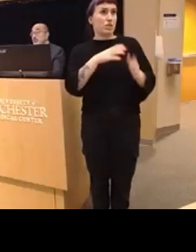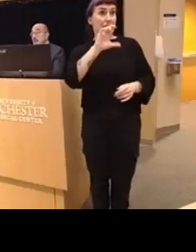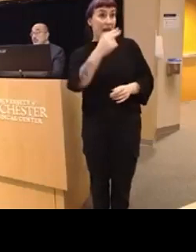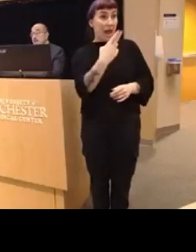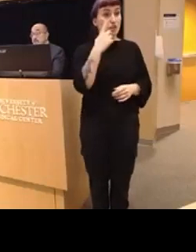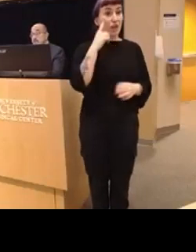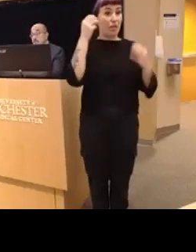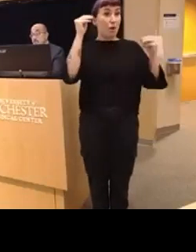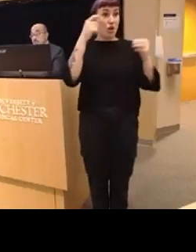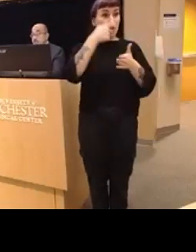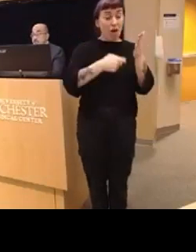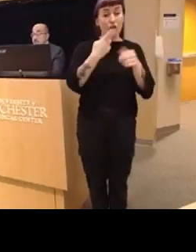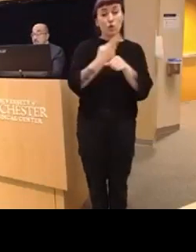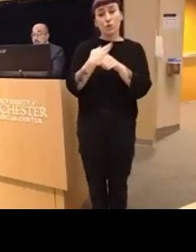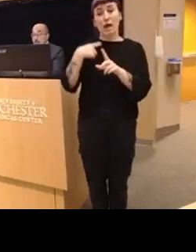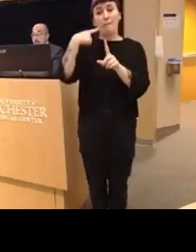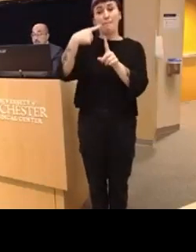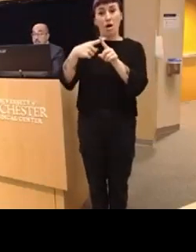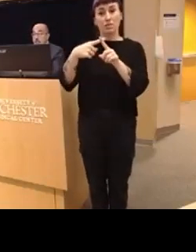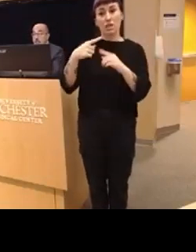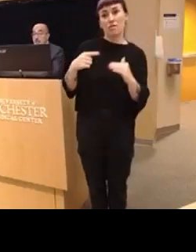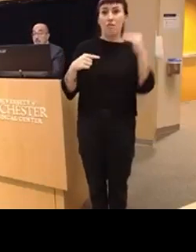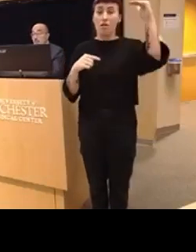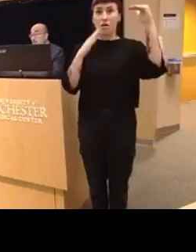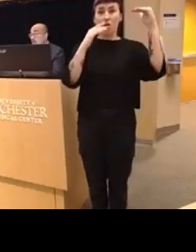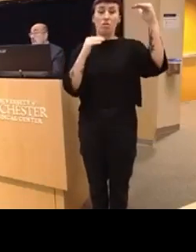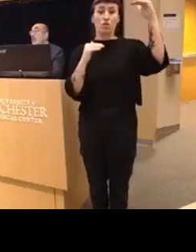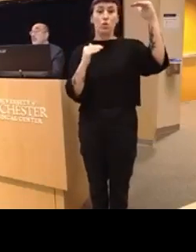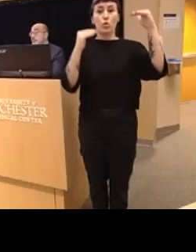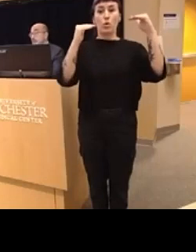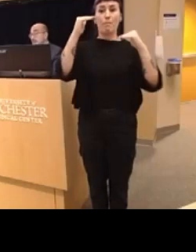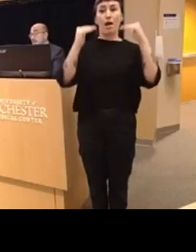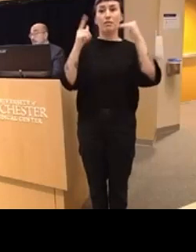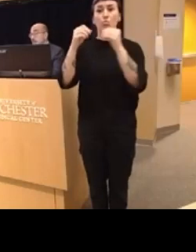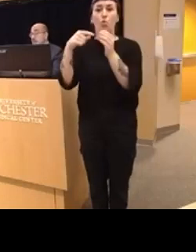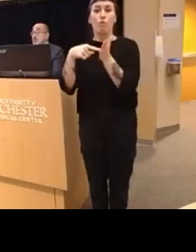use that positive margin to underwrite you know a more affordable rate for other people and that's